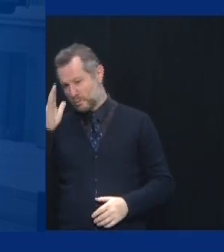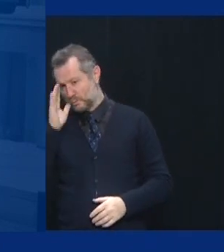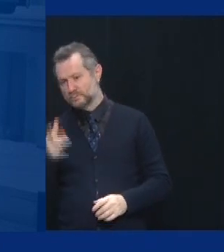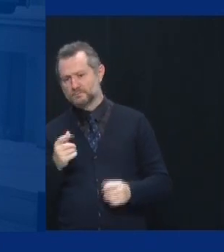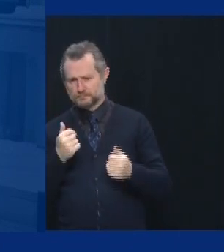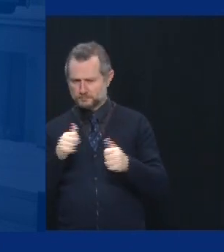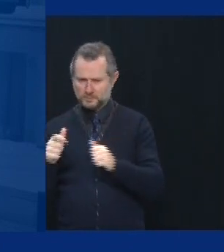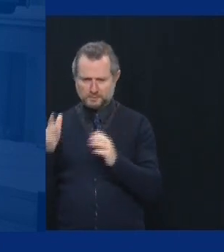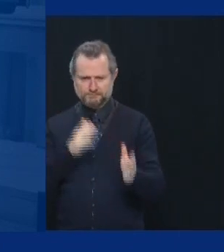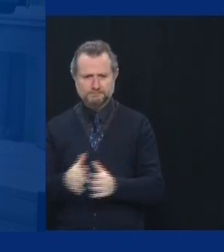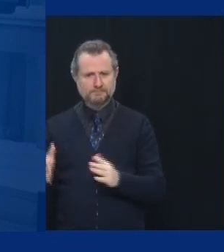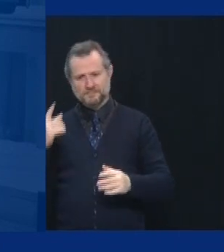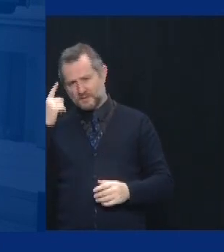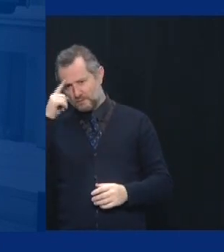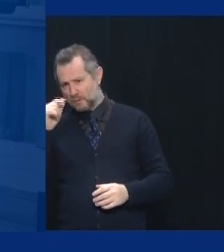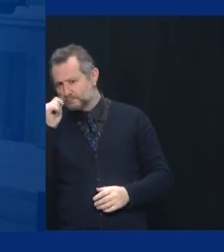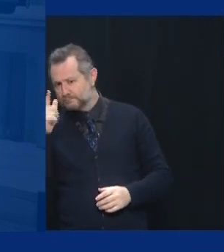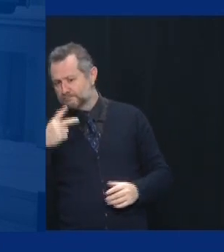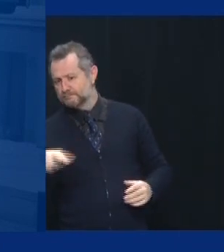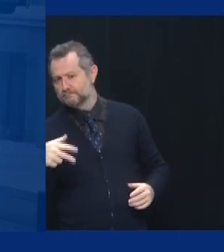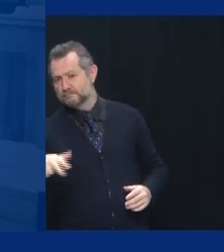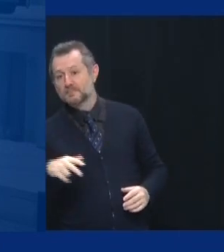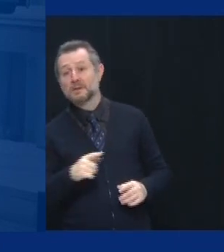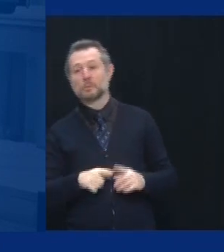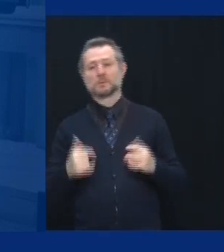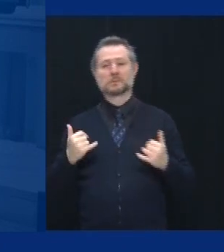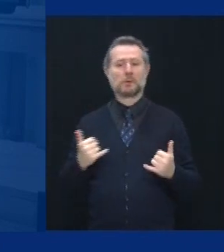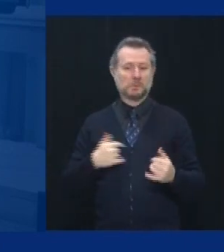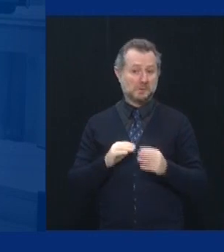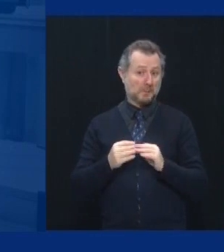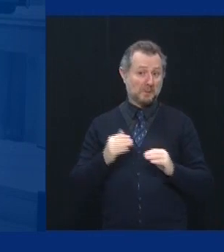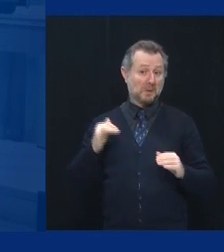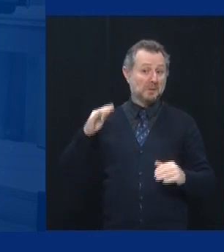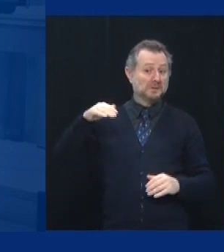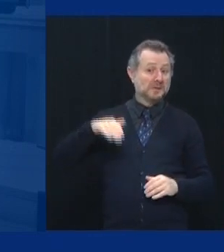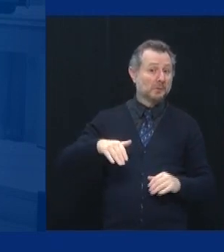SOUTH AFRICAN STRAIN HITS YOU CAN SEE THOSE NUMBERS TURN AROUND. RIGHT? SO DEAL WITH TODAY, ANTICIPATE